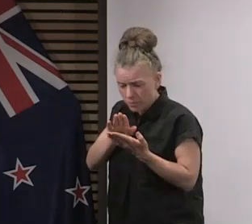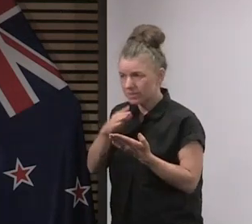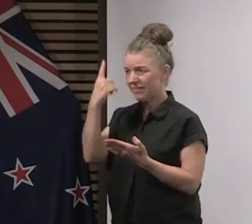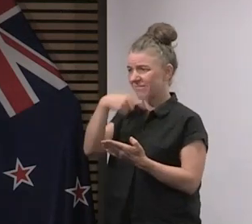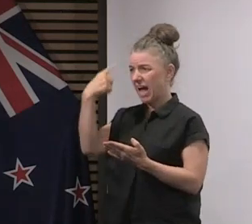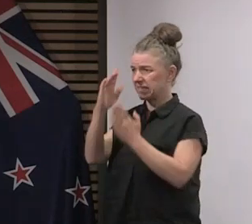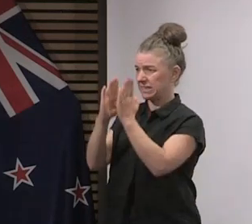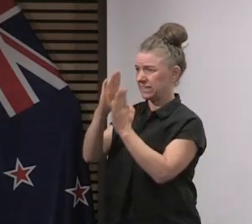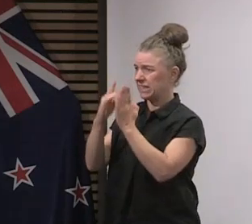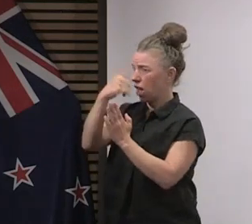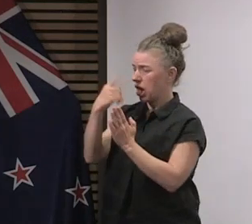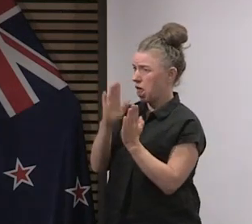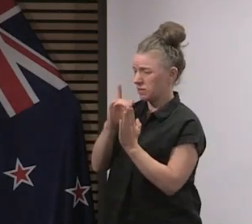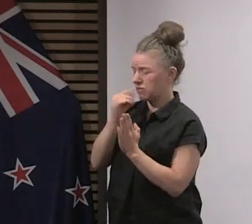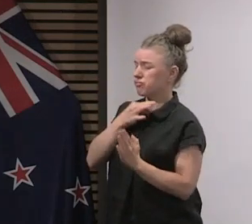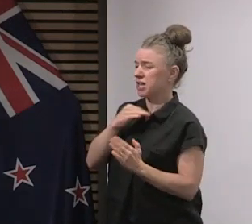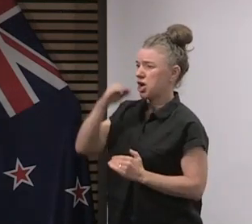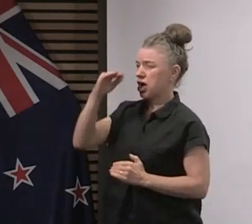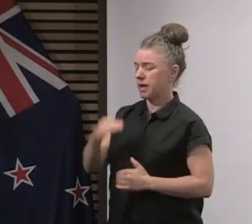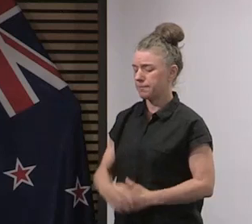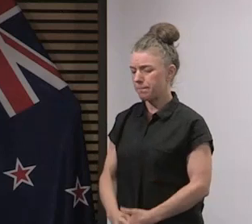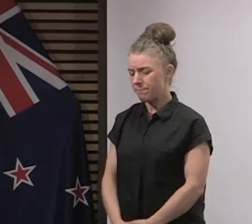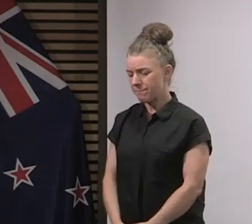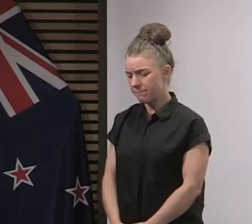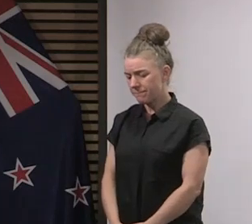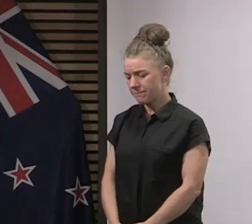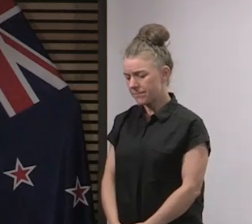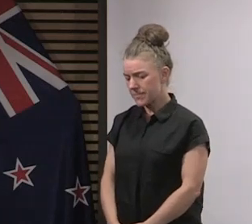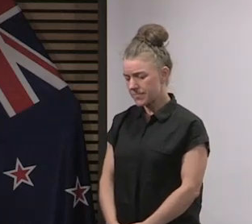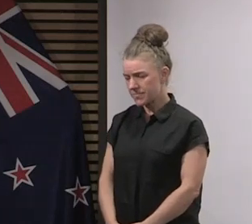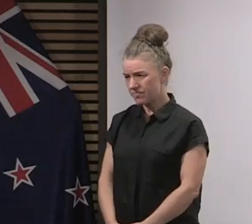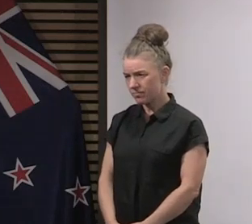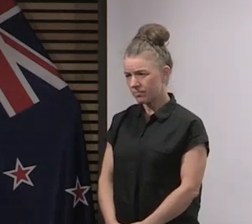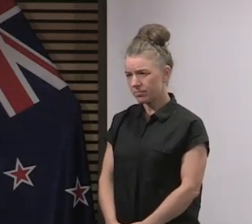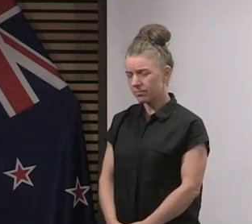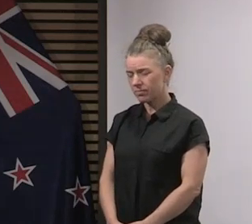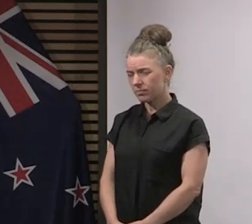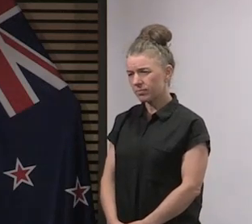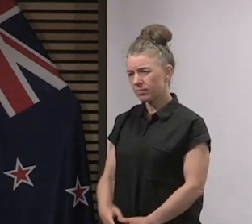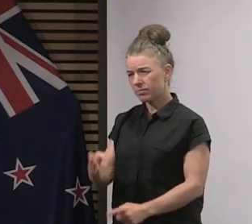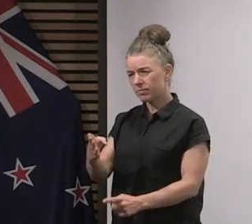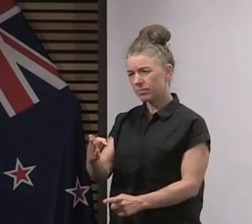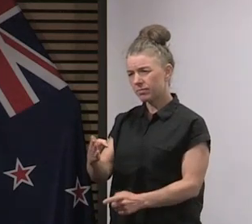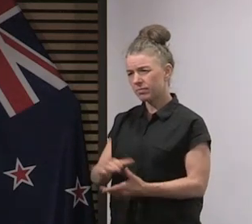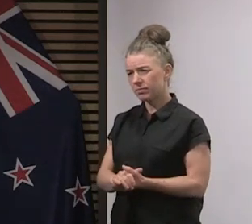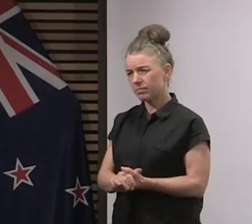They would be particularly at risk if it is transmitted through droplets.